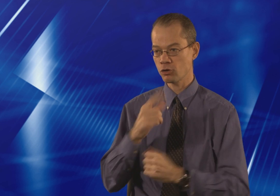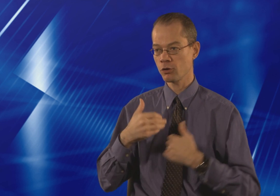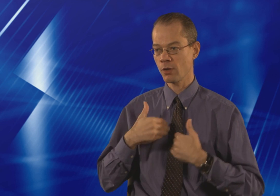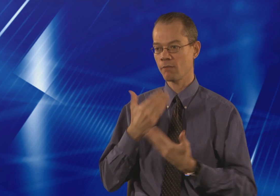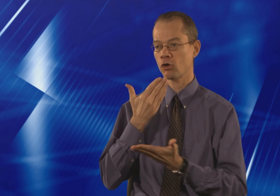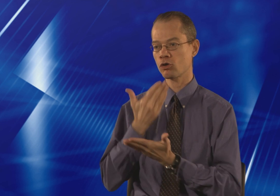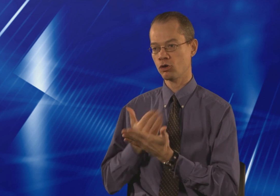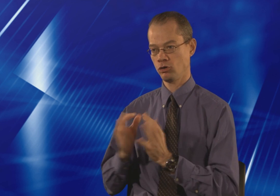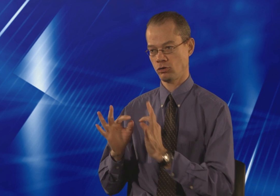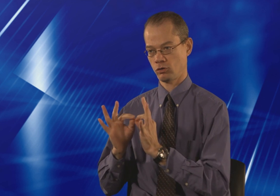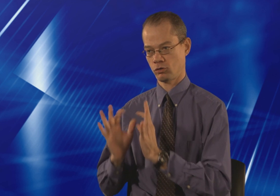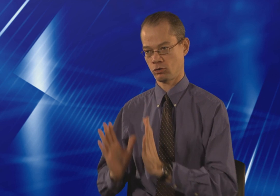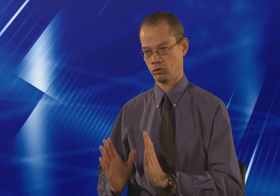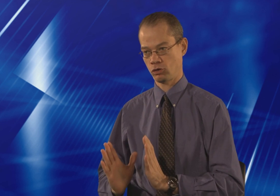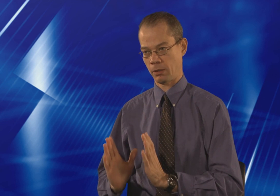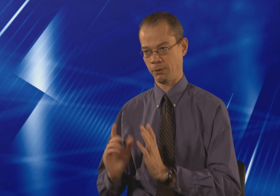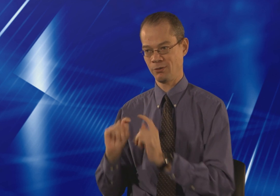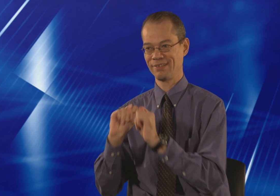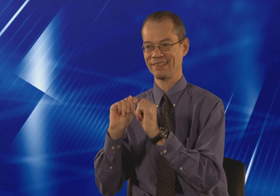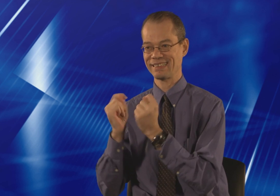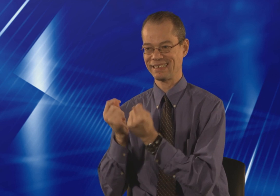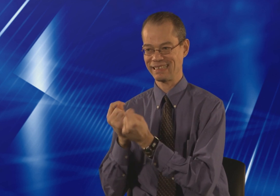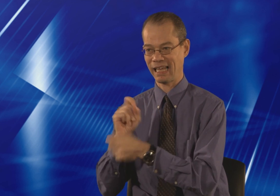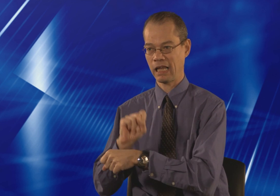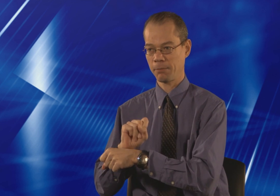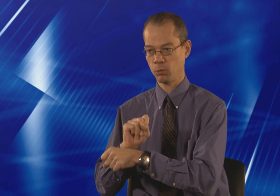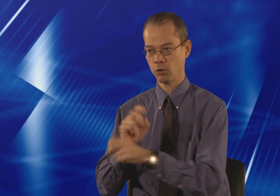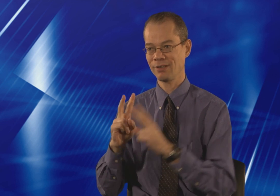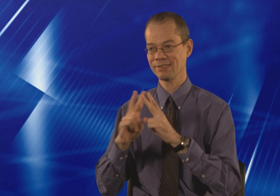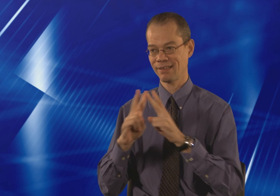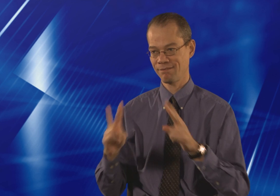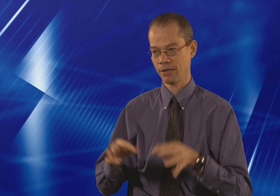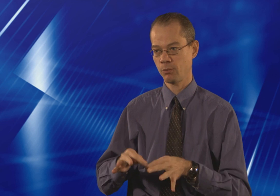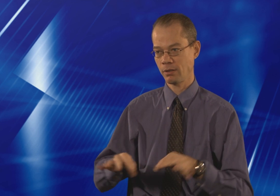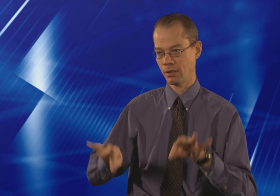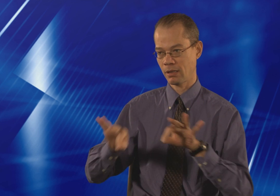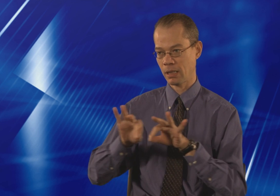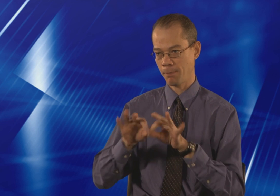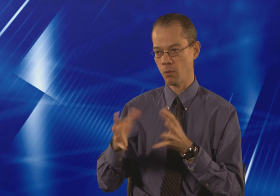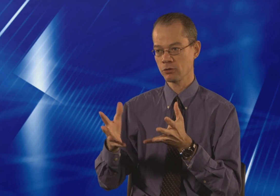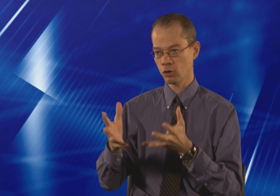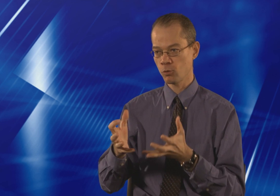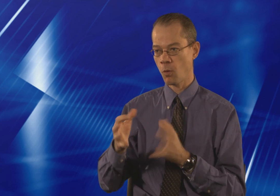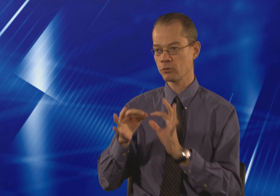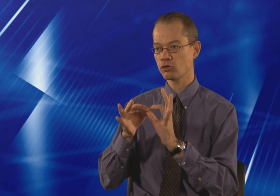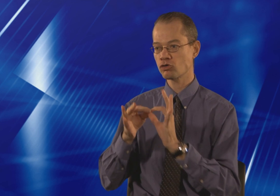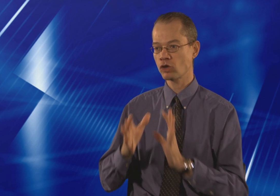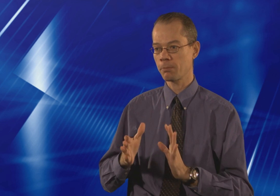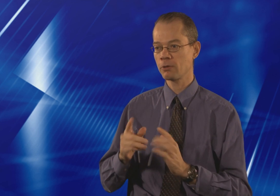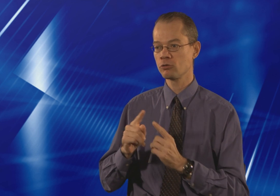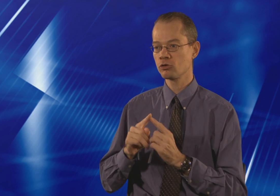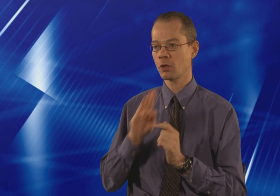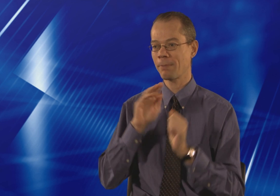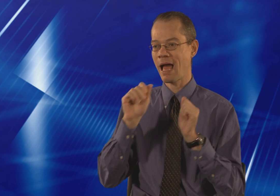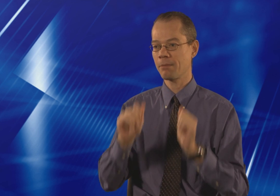to make sure that you have a good interpreter as a team. Because it's very important for the interpreter